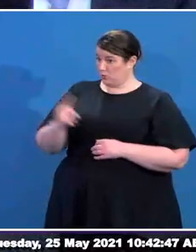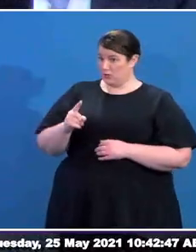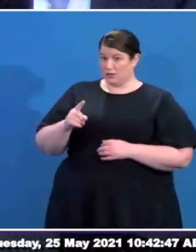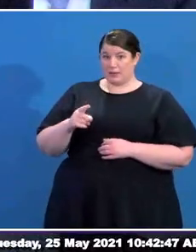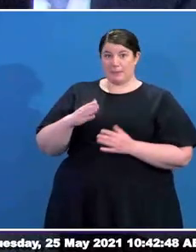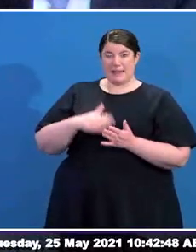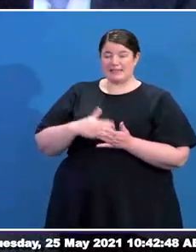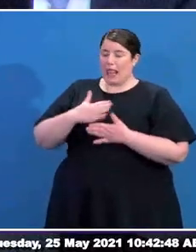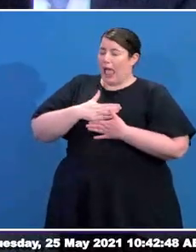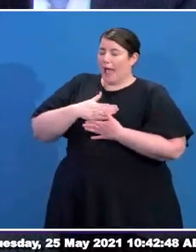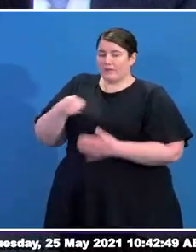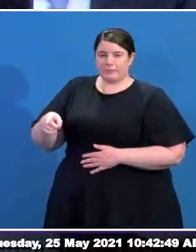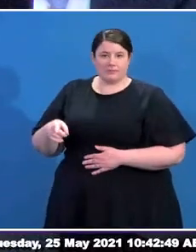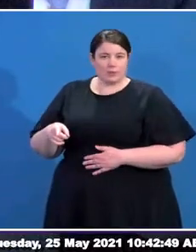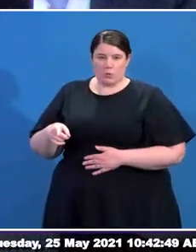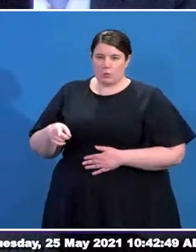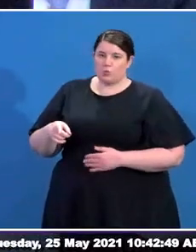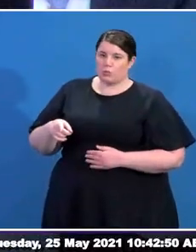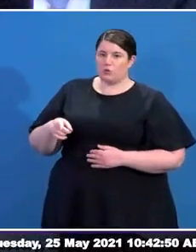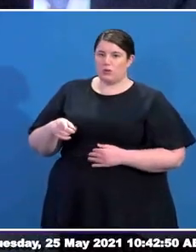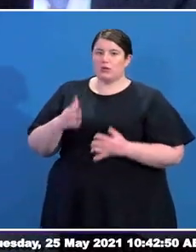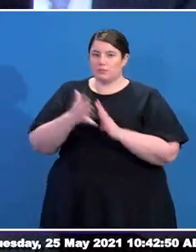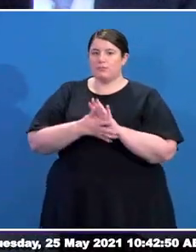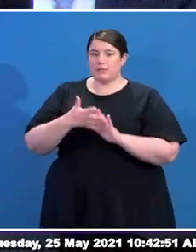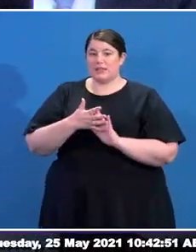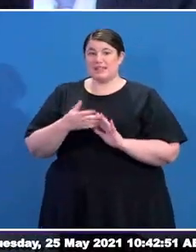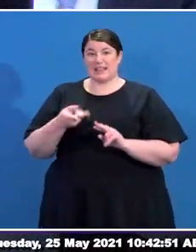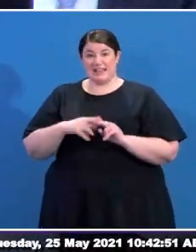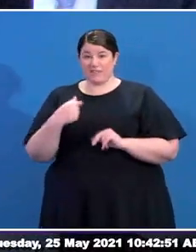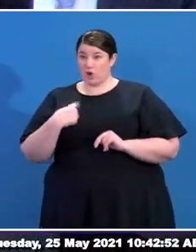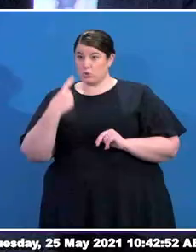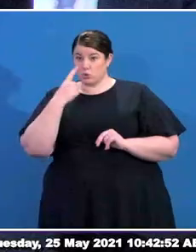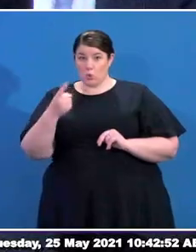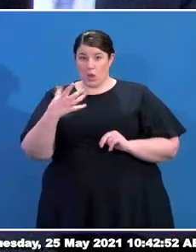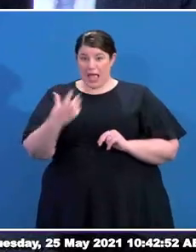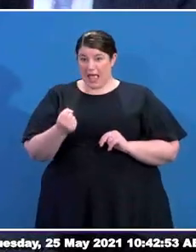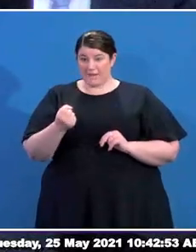because I made every effort. Where I saw there was a connection through other, obviously,